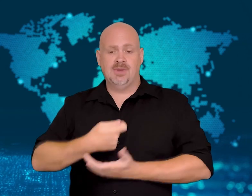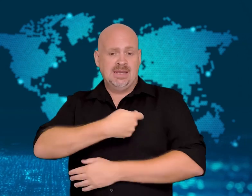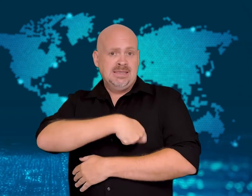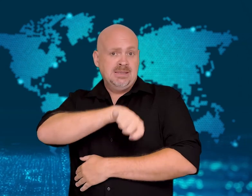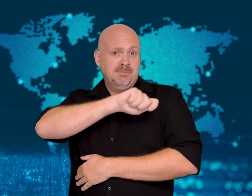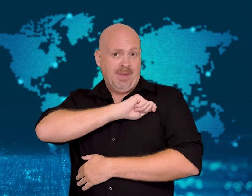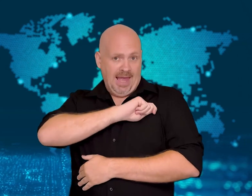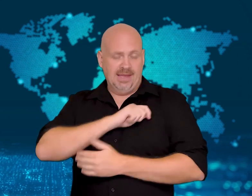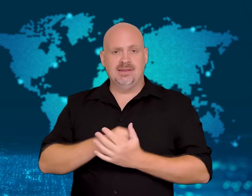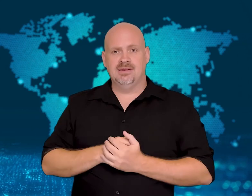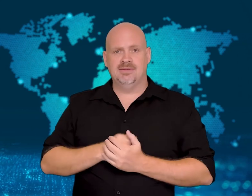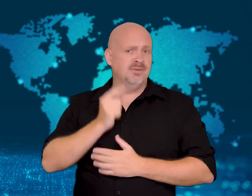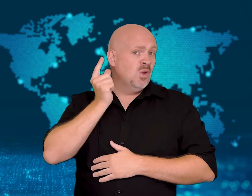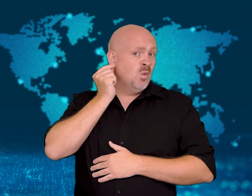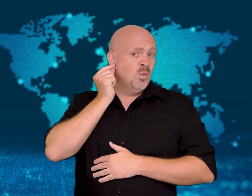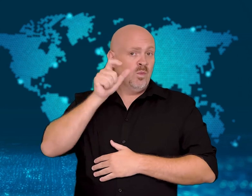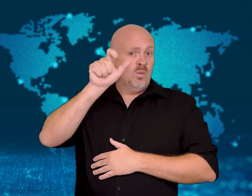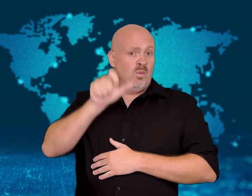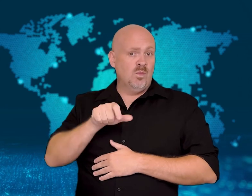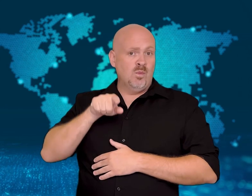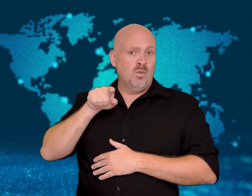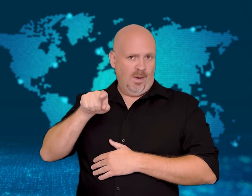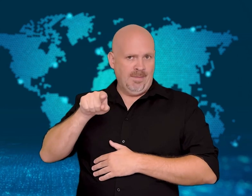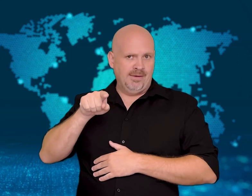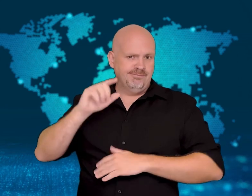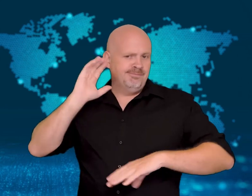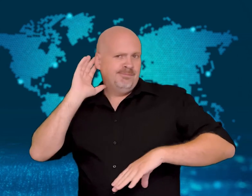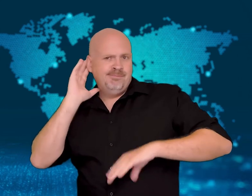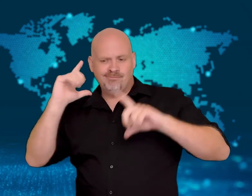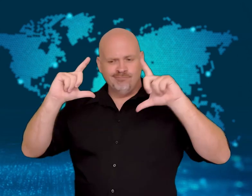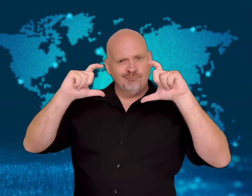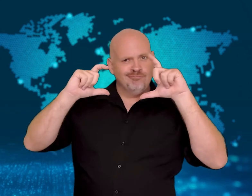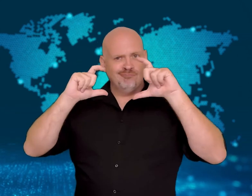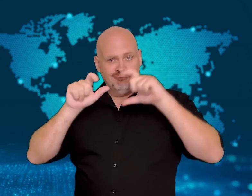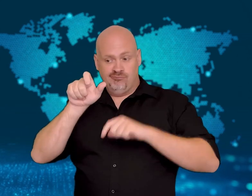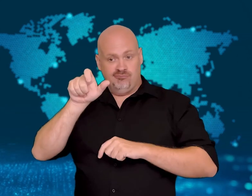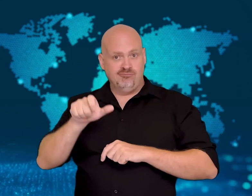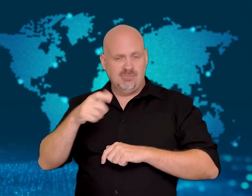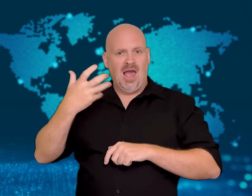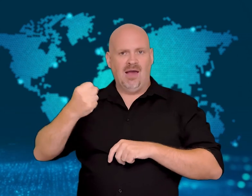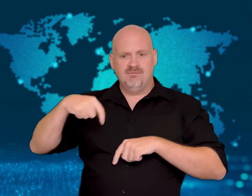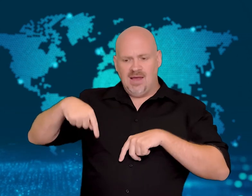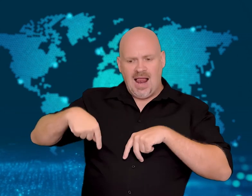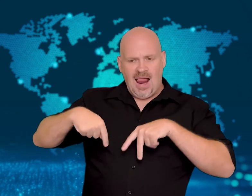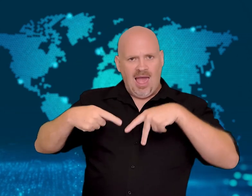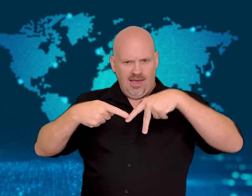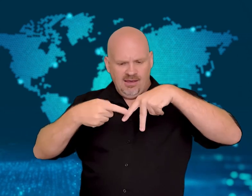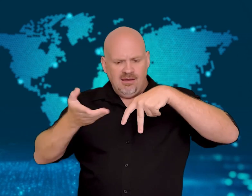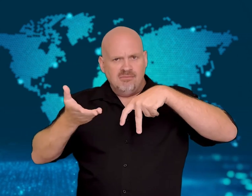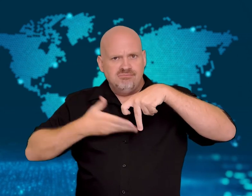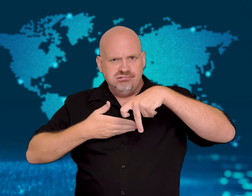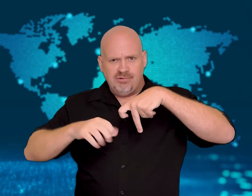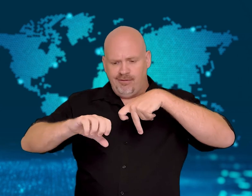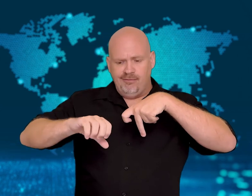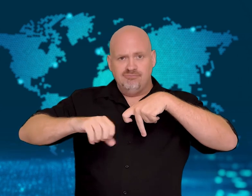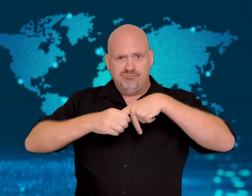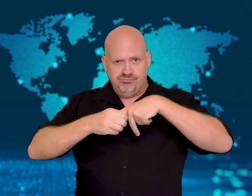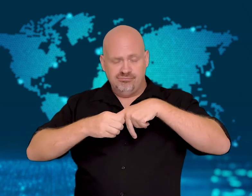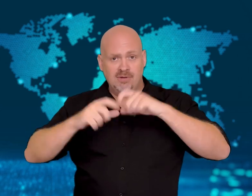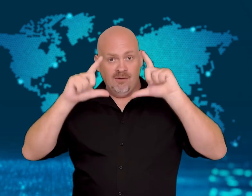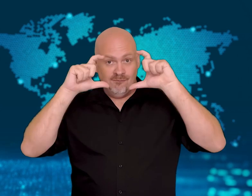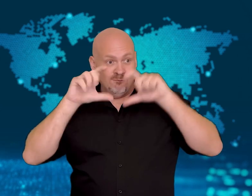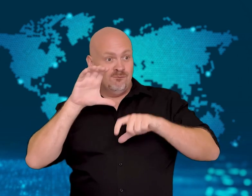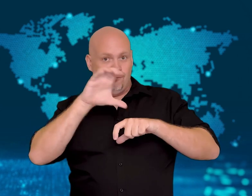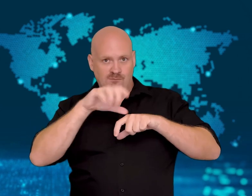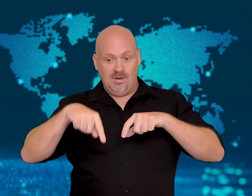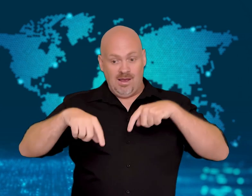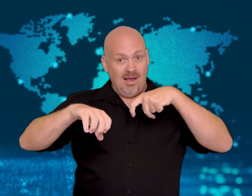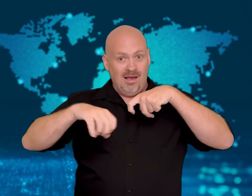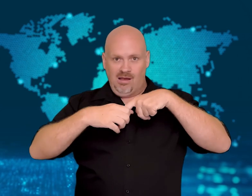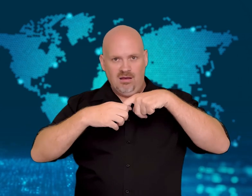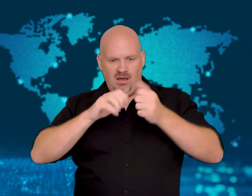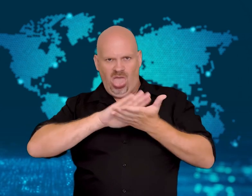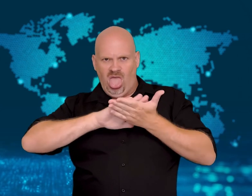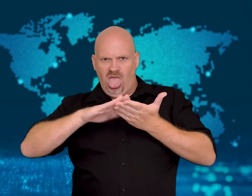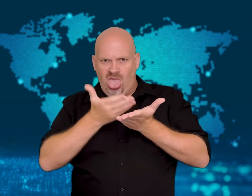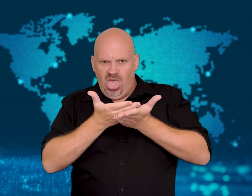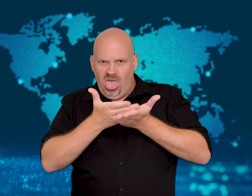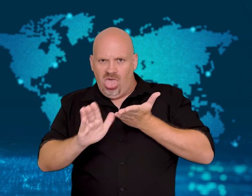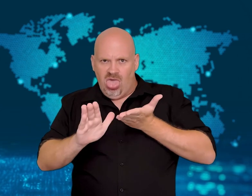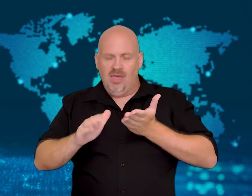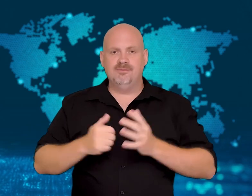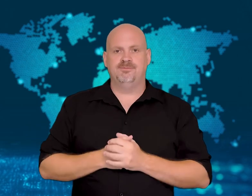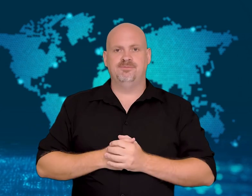Model's prosthetic leg edited out